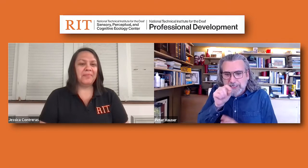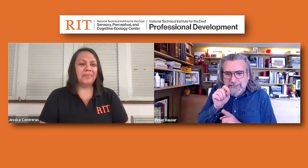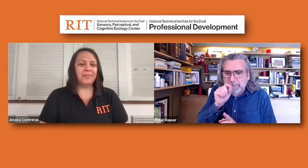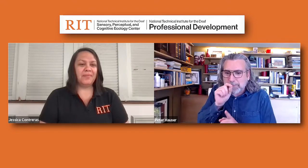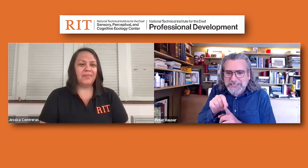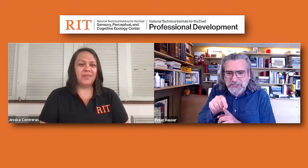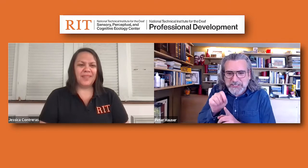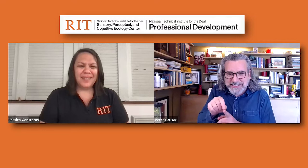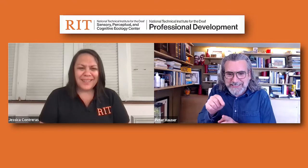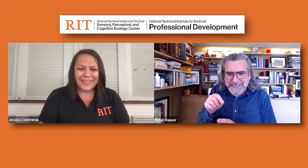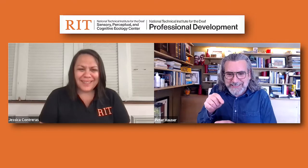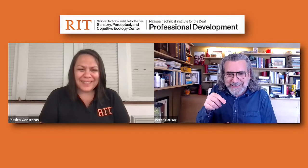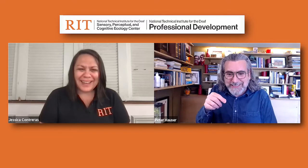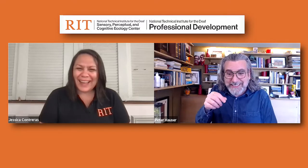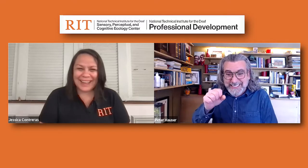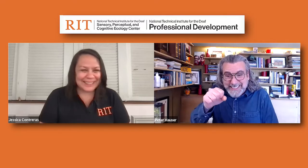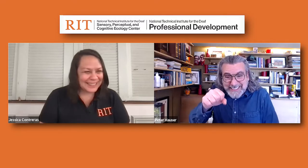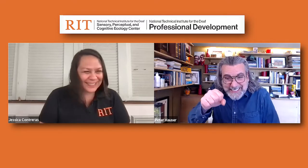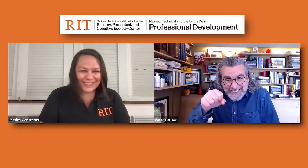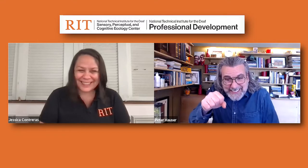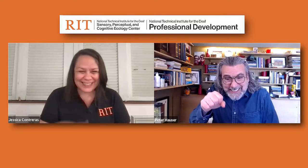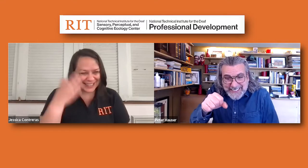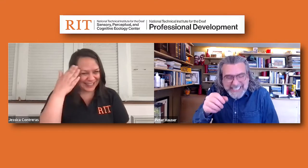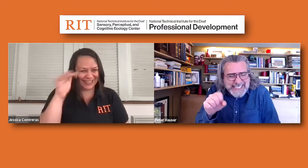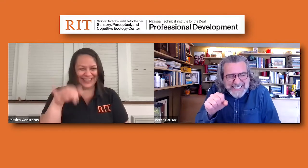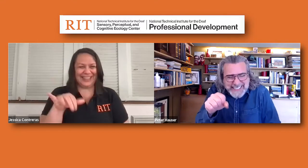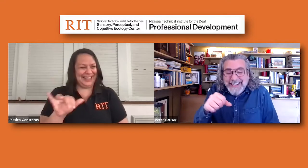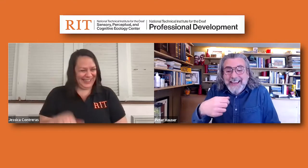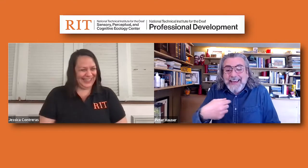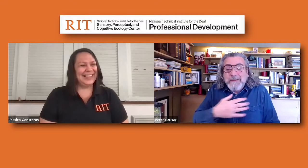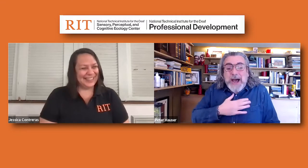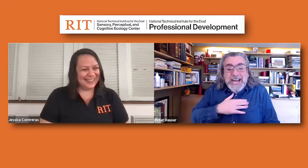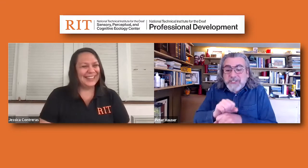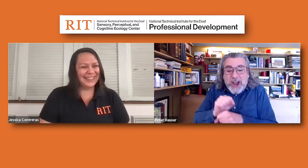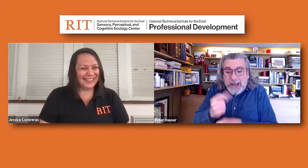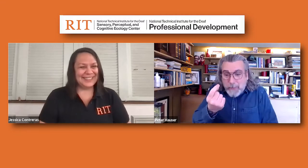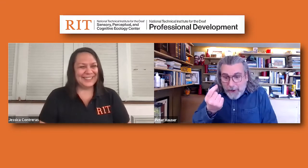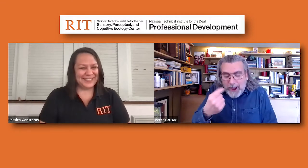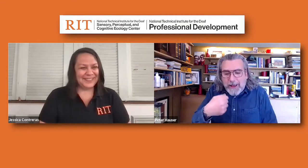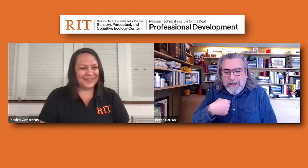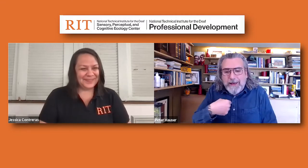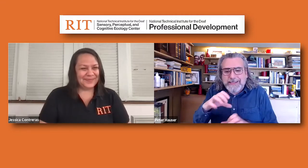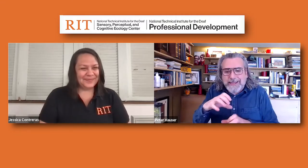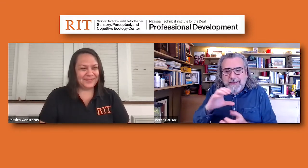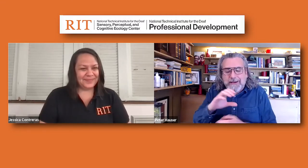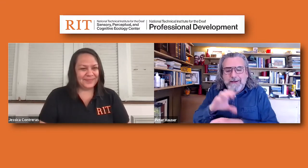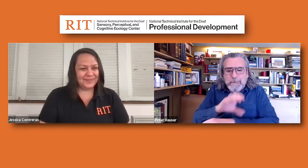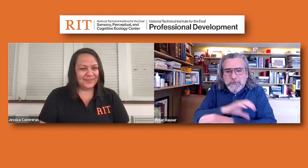using pigeons. Jessica: I didn't know that either. Peter: Yeah, yeah, I worked with pigeons,